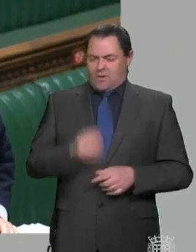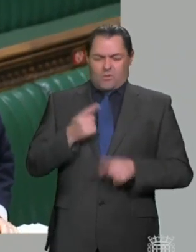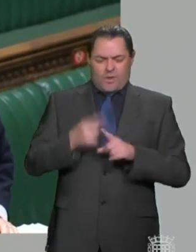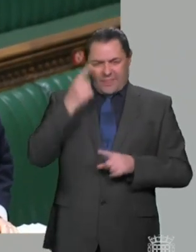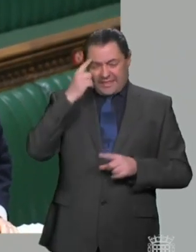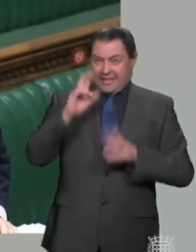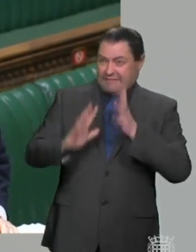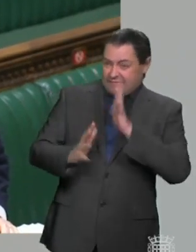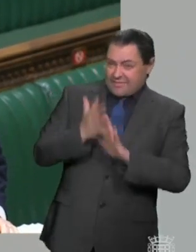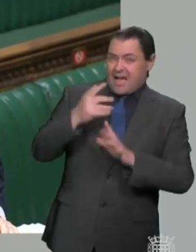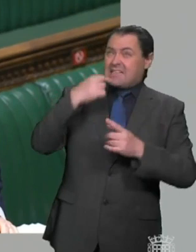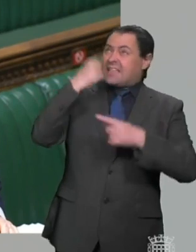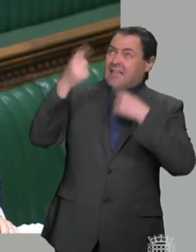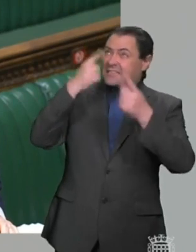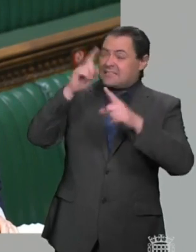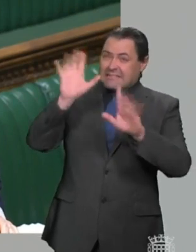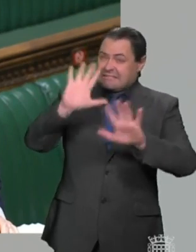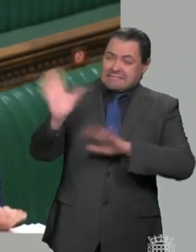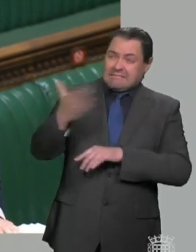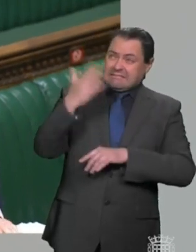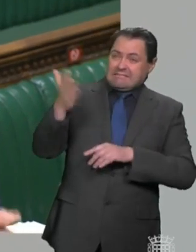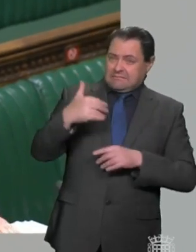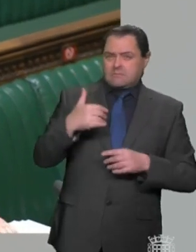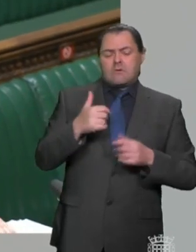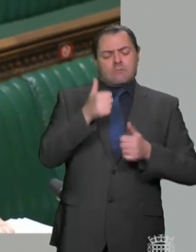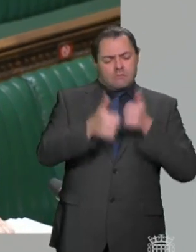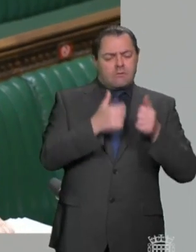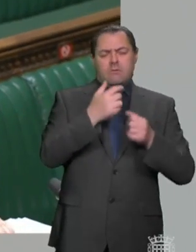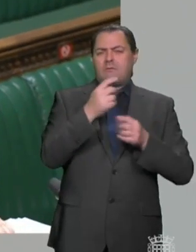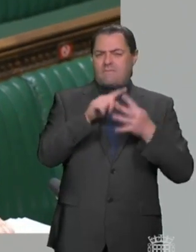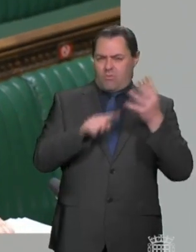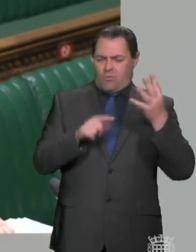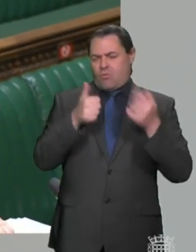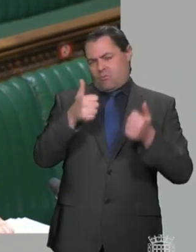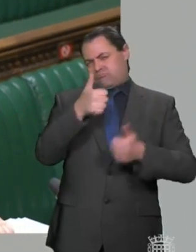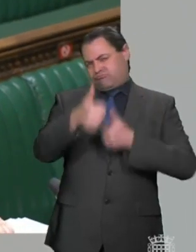and selflessness. I pay tribute to Kim, Zach, Shania and Robin,